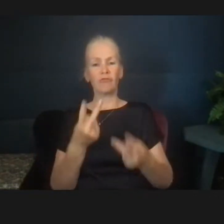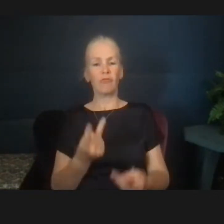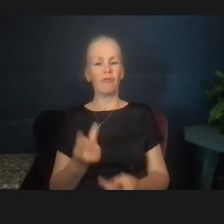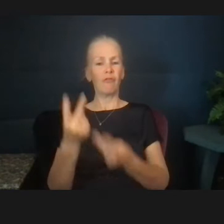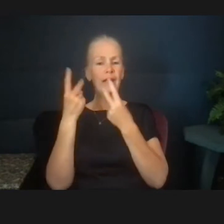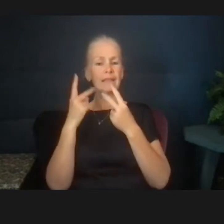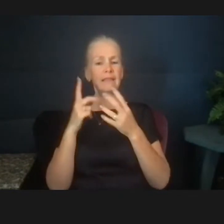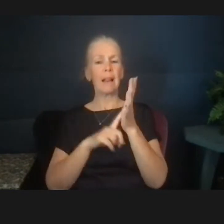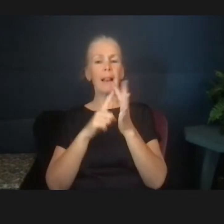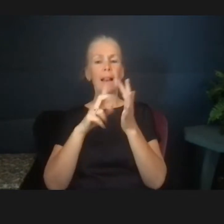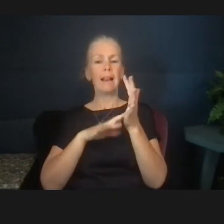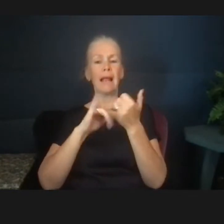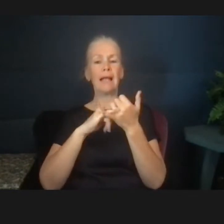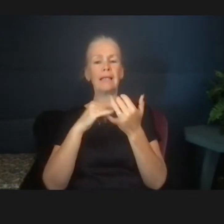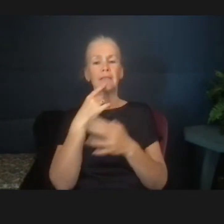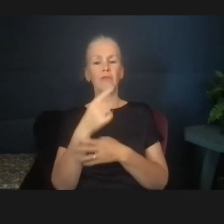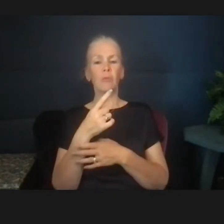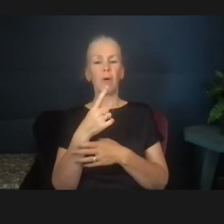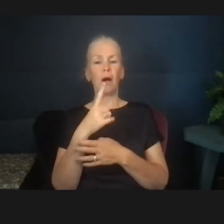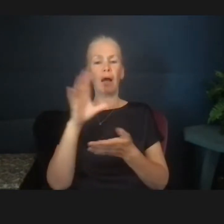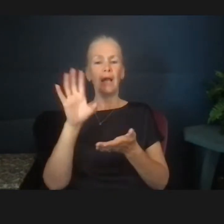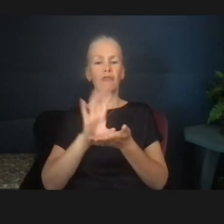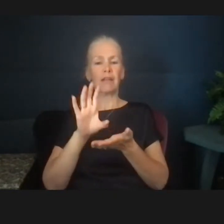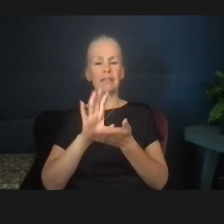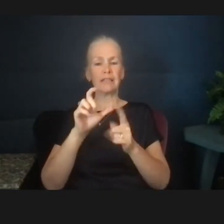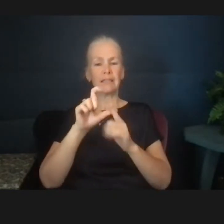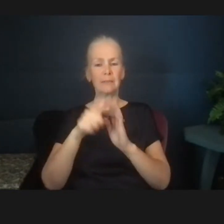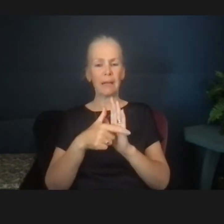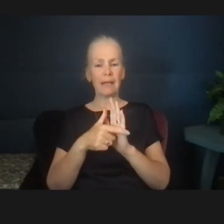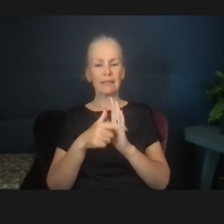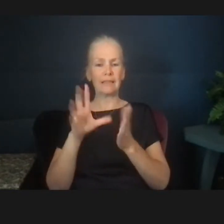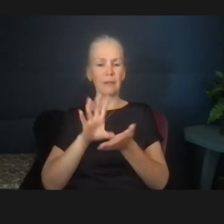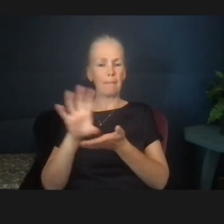NADP Senior Accredited Disability Practitioner submission. So I'm glad